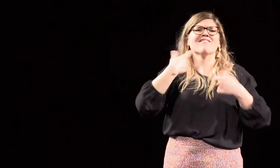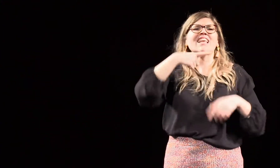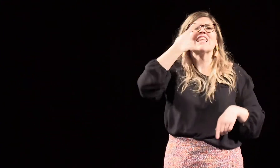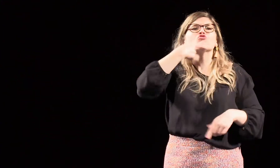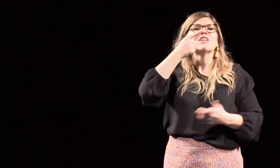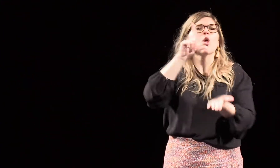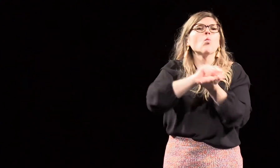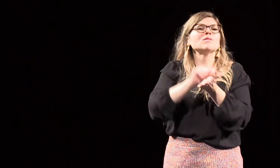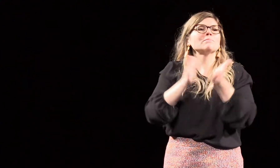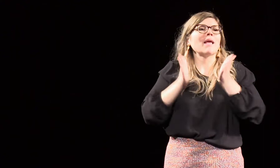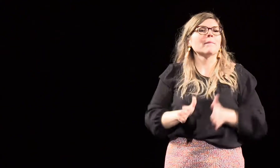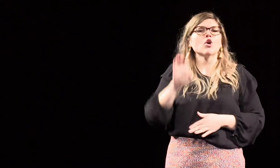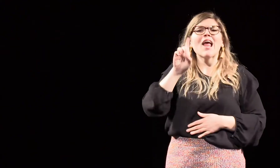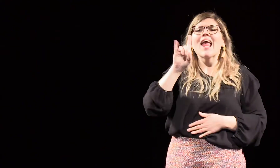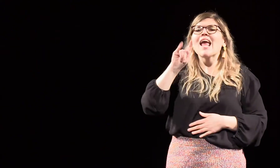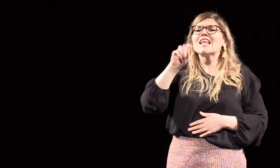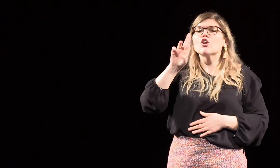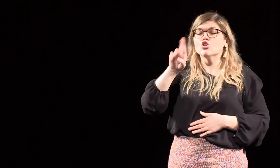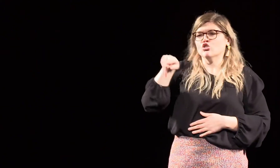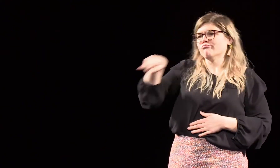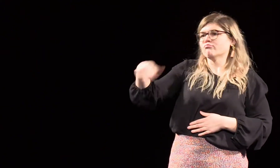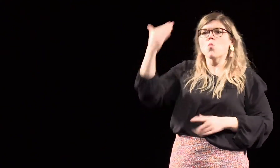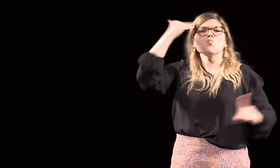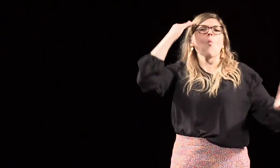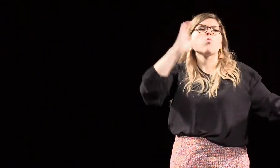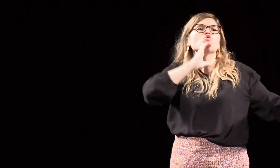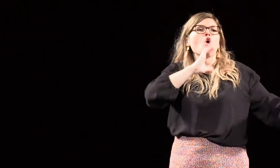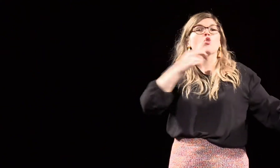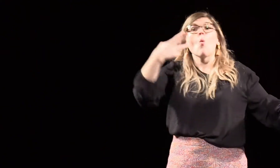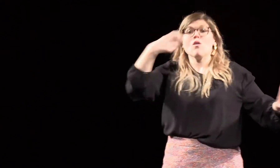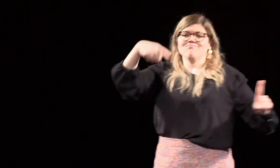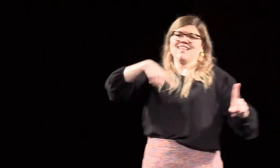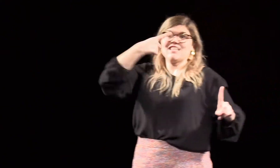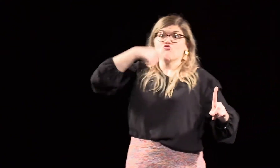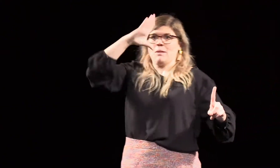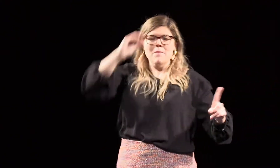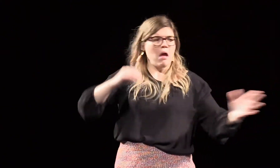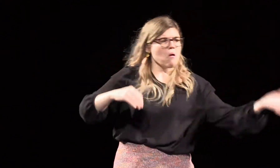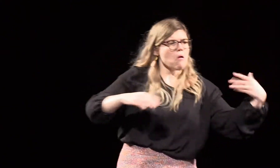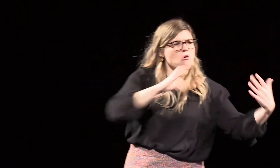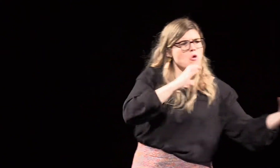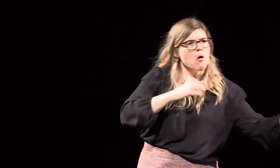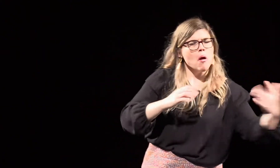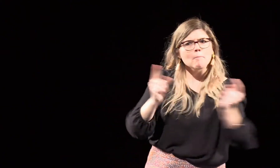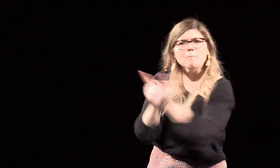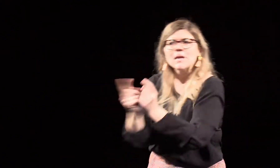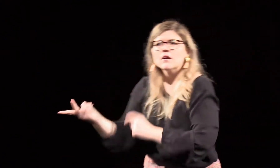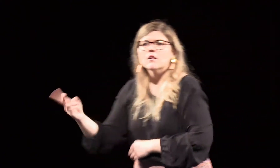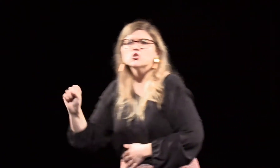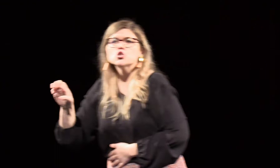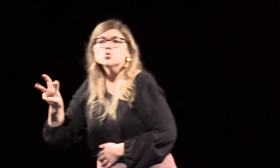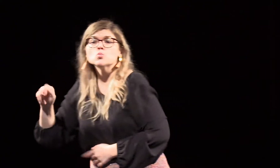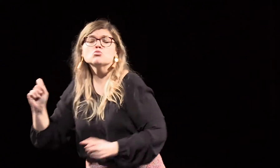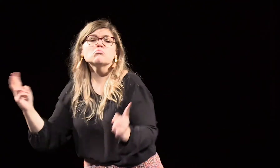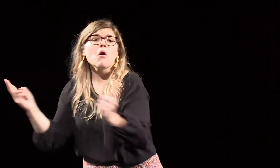So the Sewards had a hearing publisher editor who knew Carlin, and it was this editor that reached out to Carlin and said,